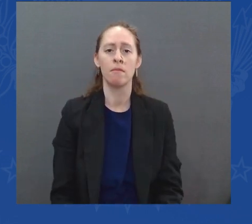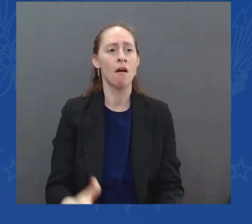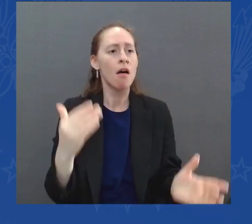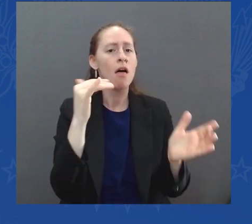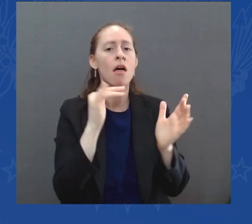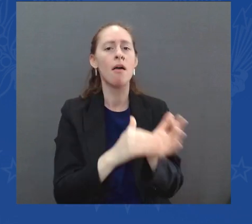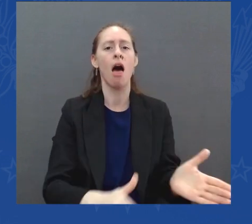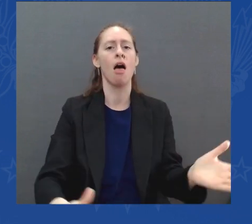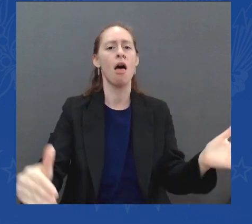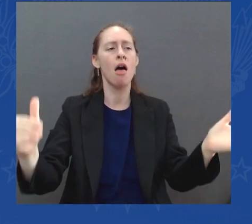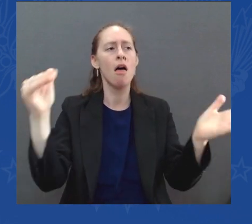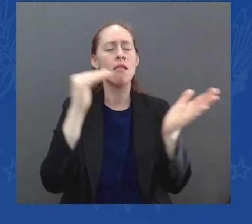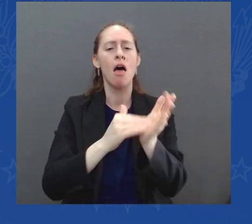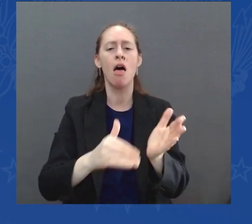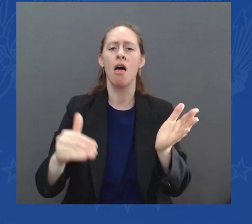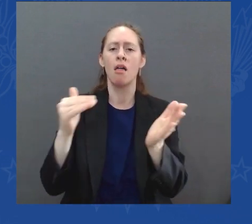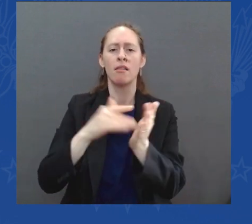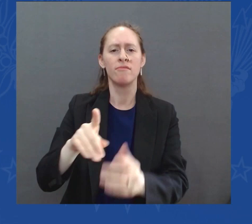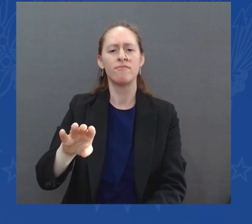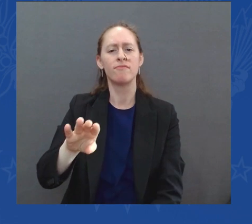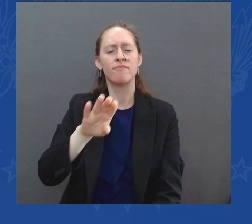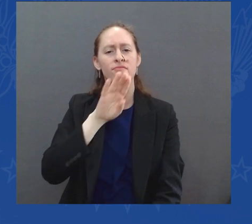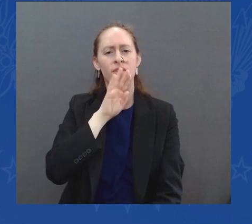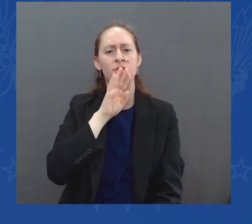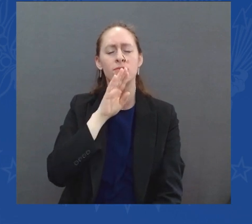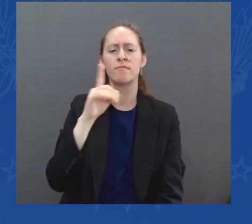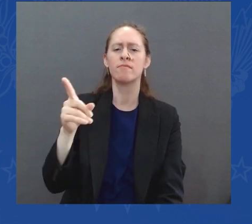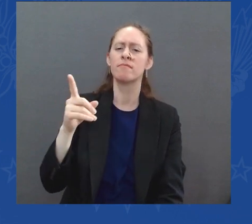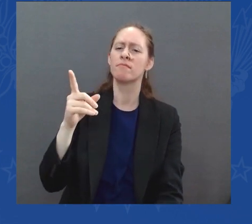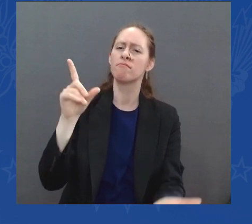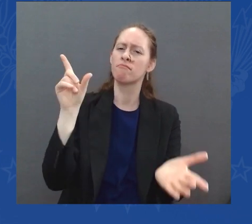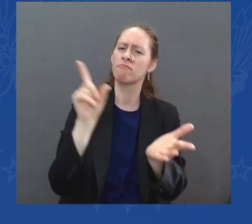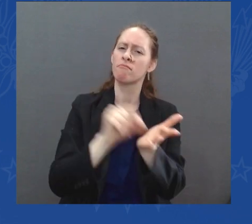to terrorize the black community in order to maintain a social